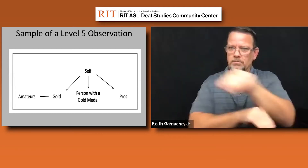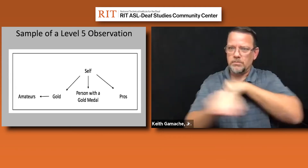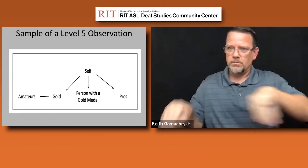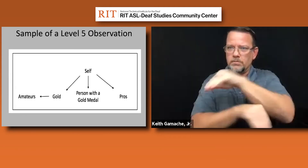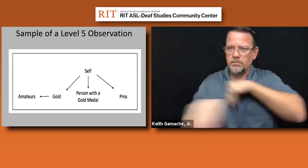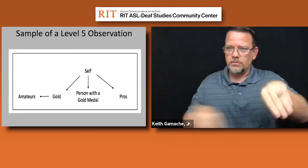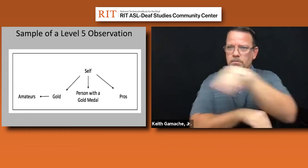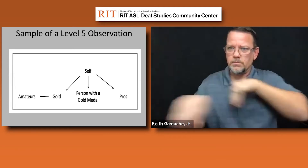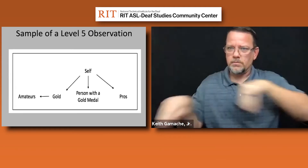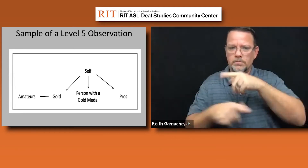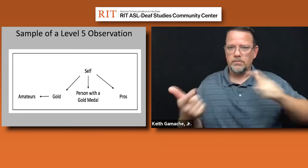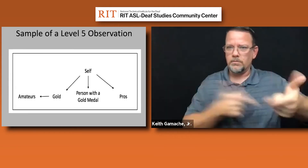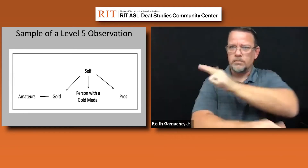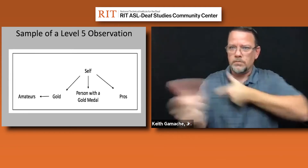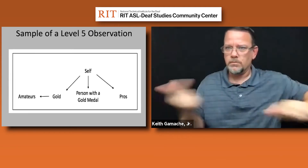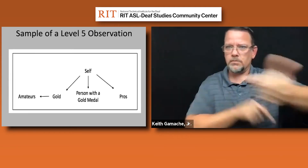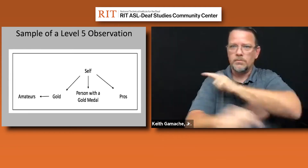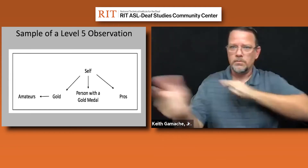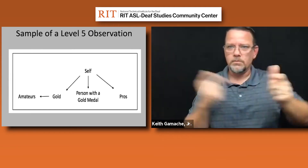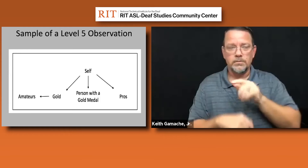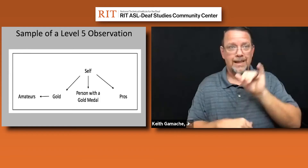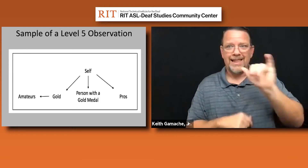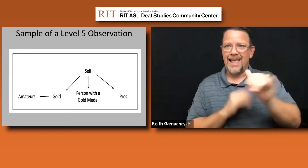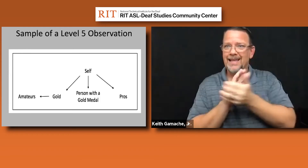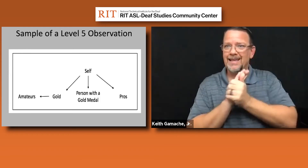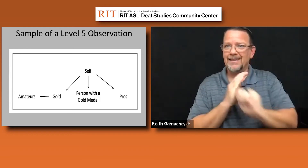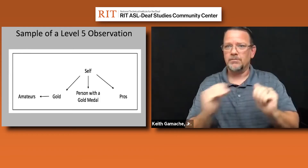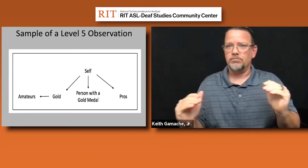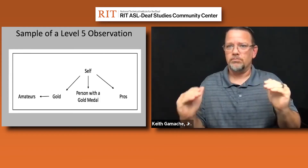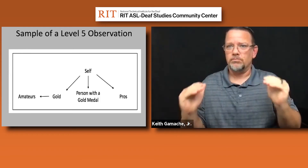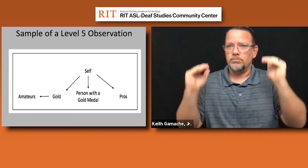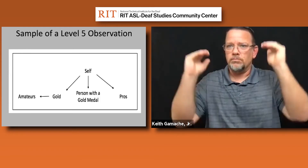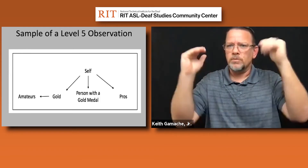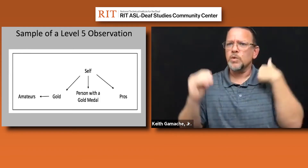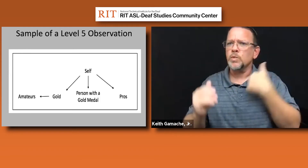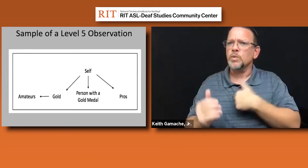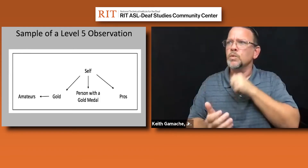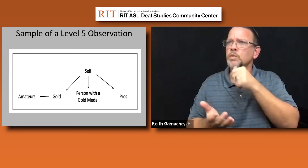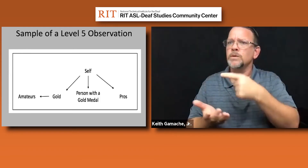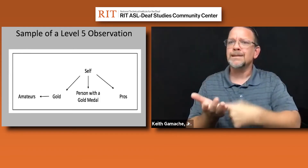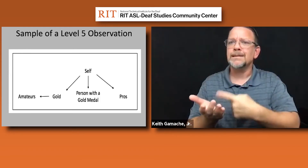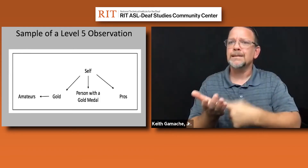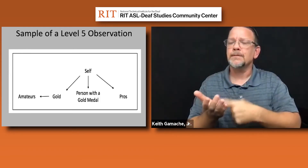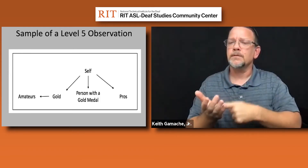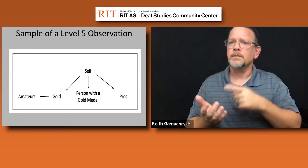5 objects in space and were able to continue to reference it and manipulate it within there